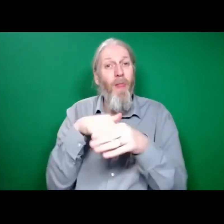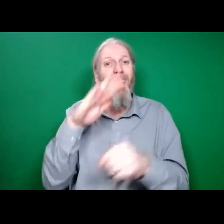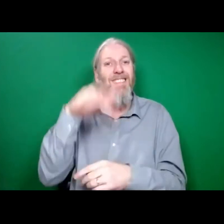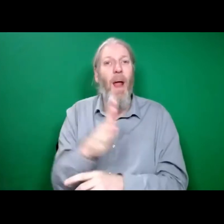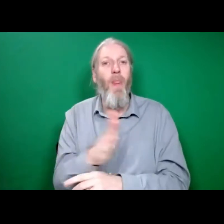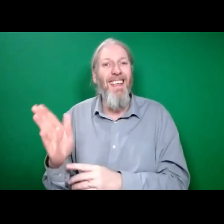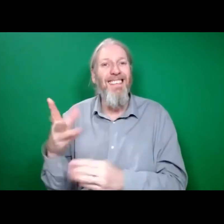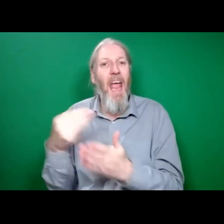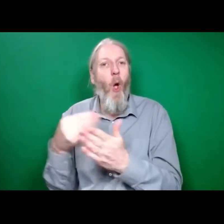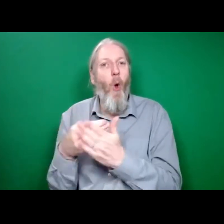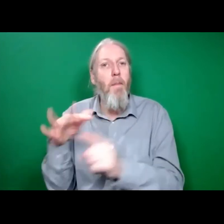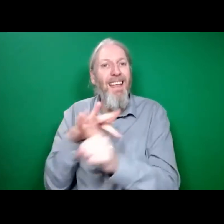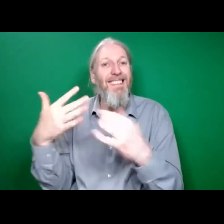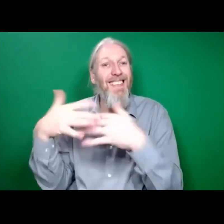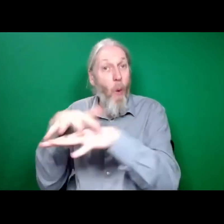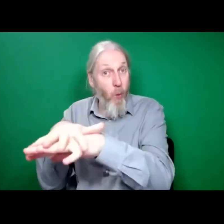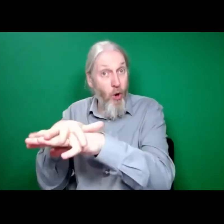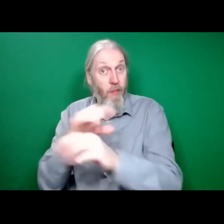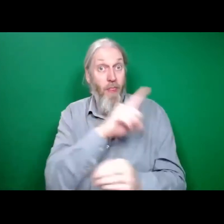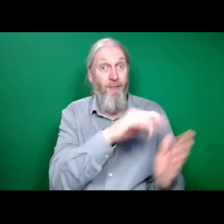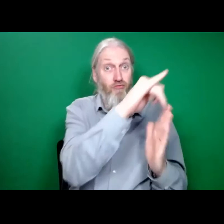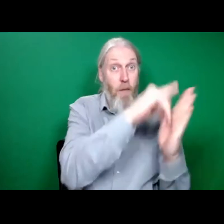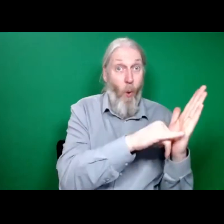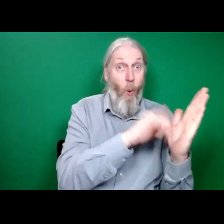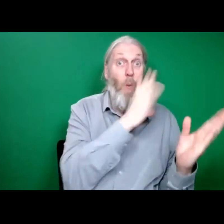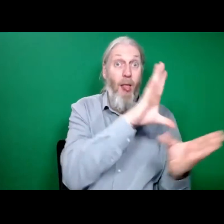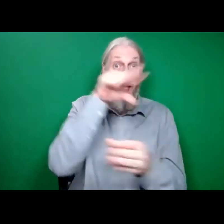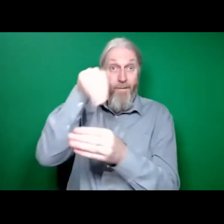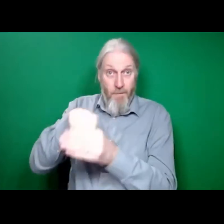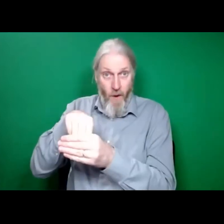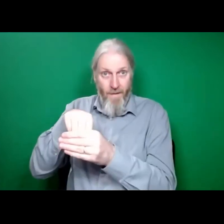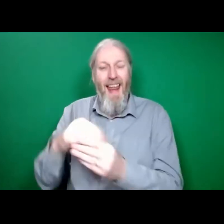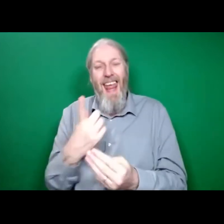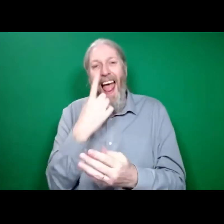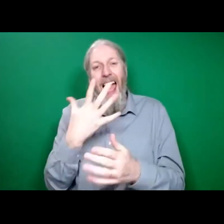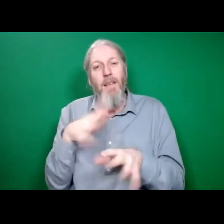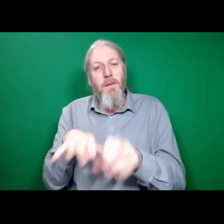It has to be something that the public would enjoy. That's up to the locals to decide.